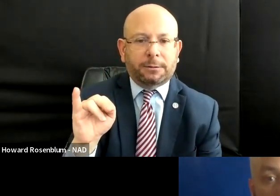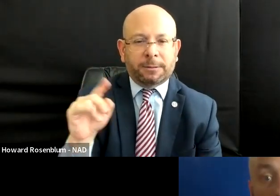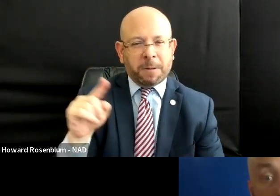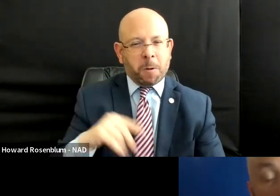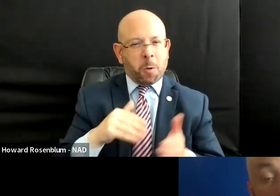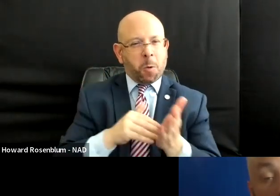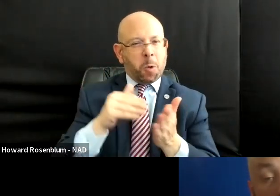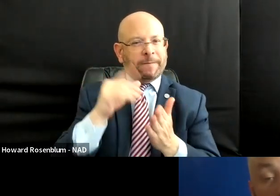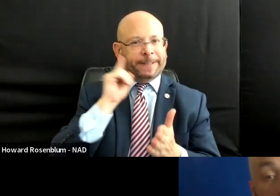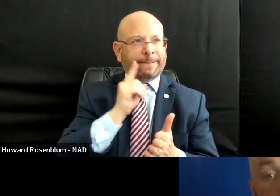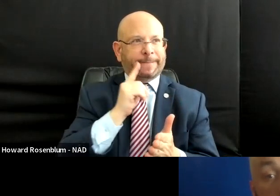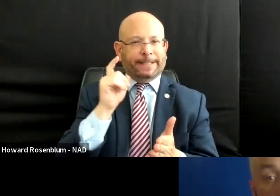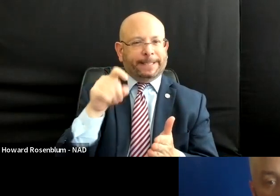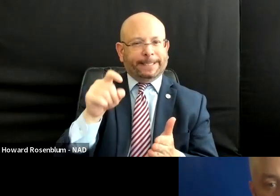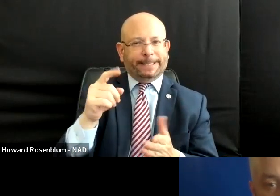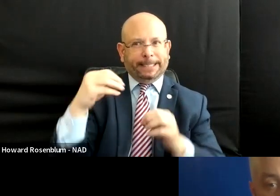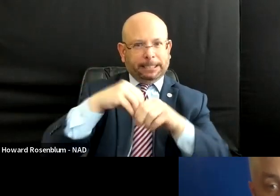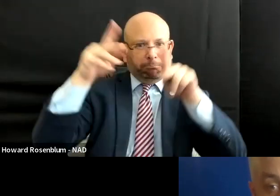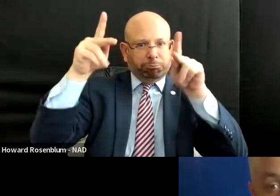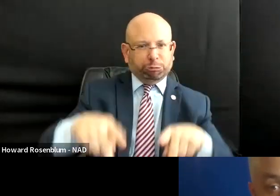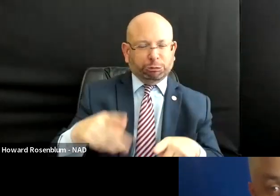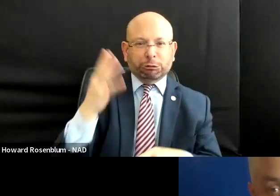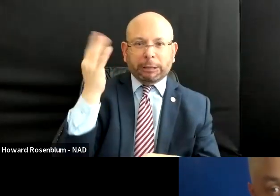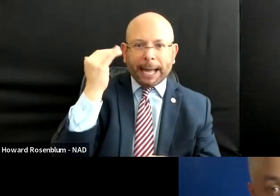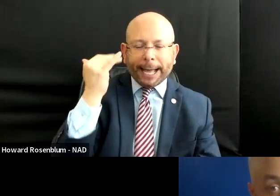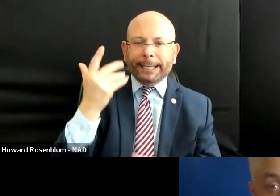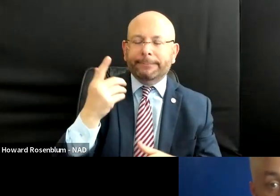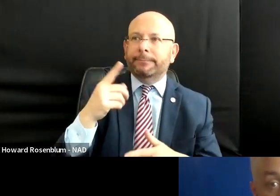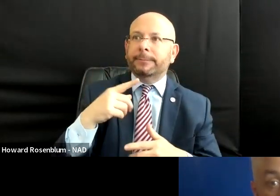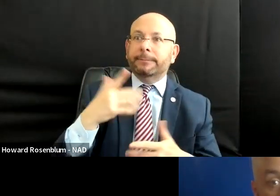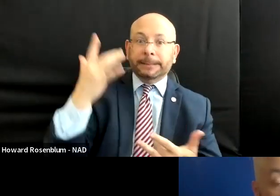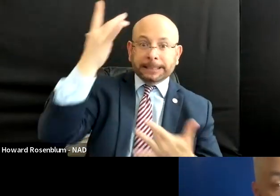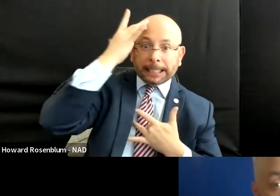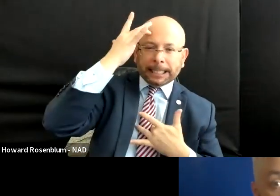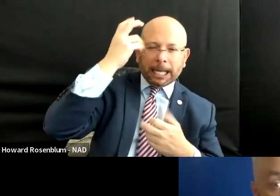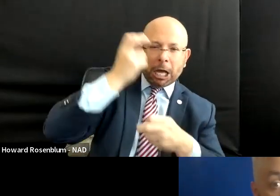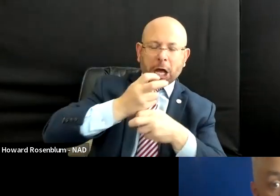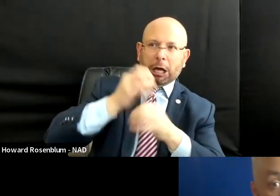lot of lawsuit haves taken place taken place regarding hospitals because